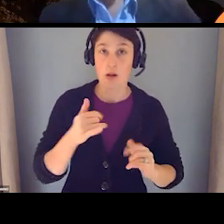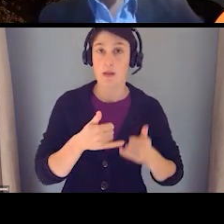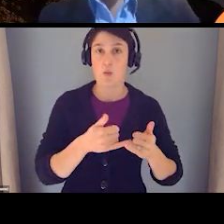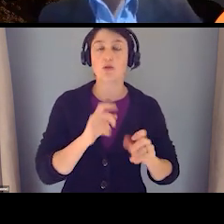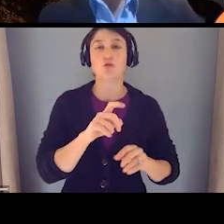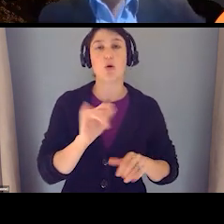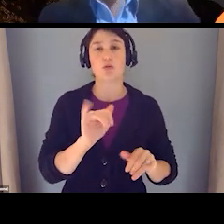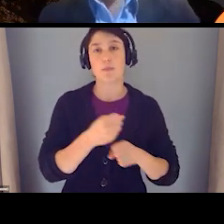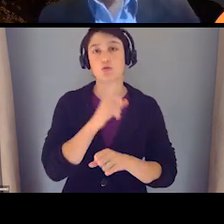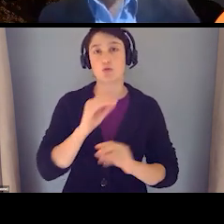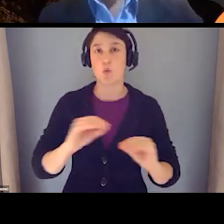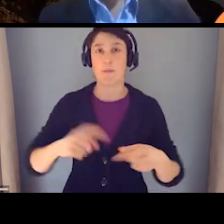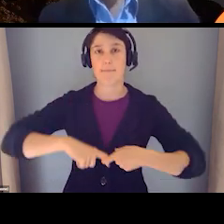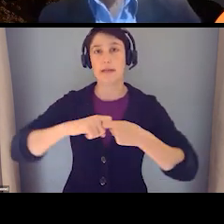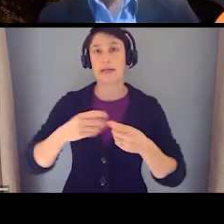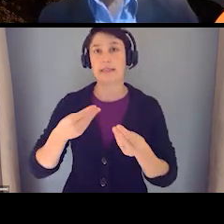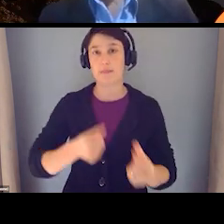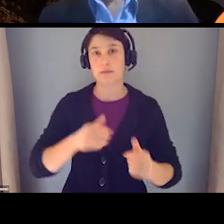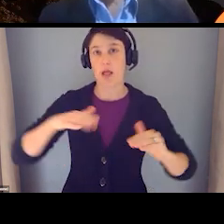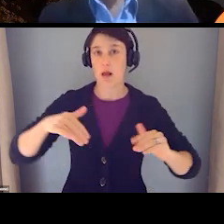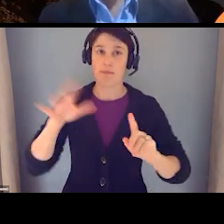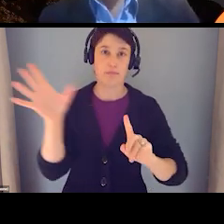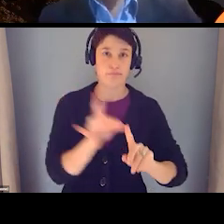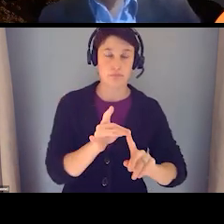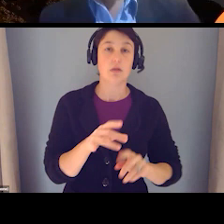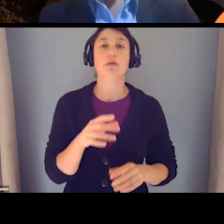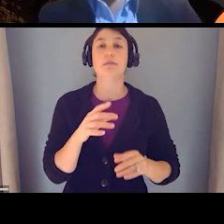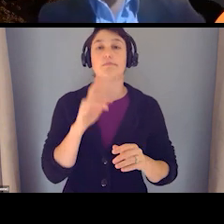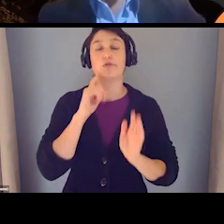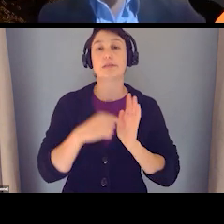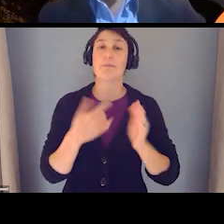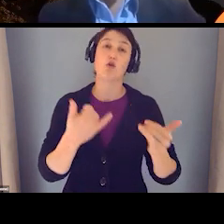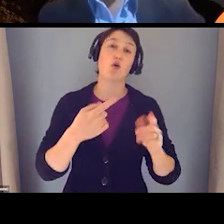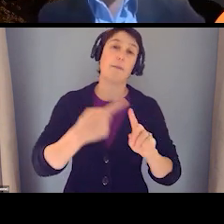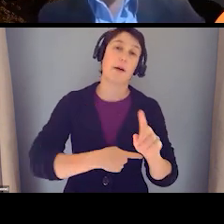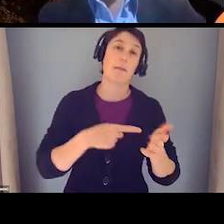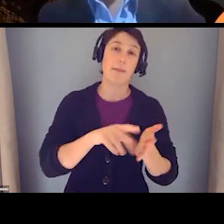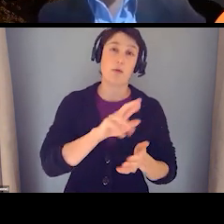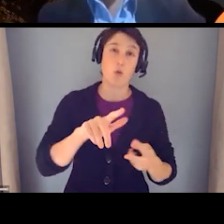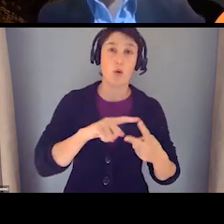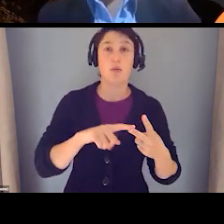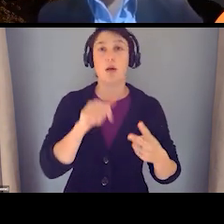such as current month payroll, unpaid subaward invoices,